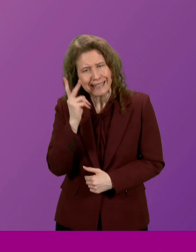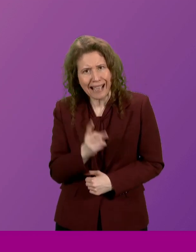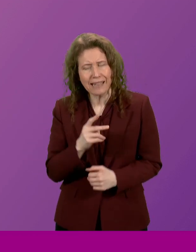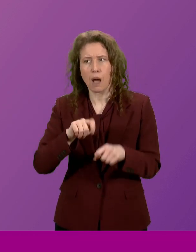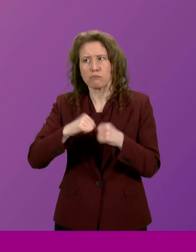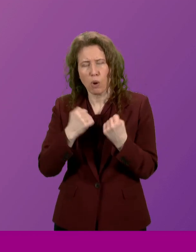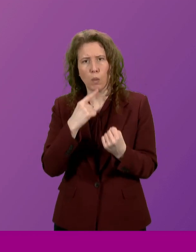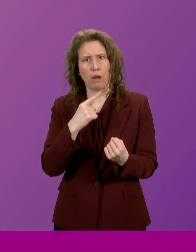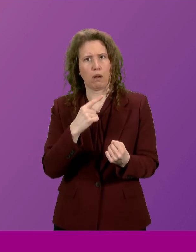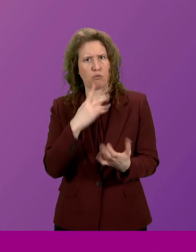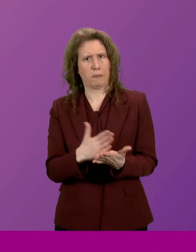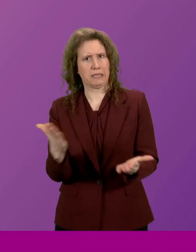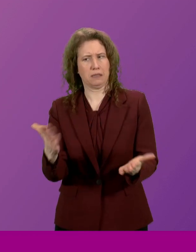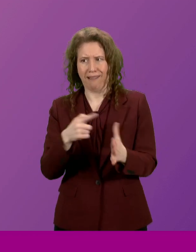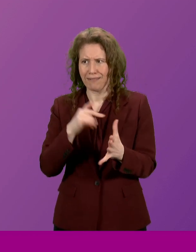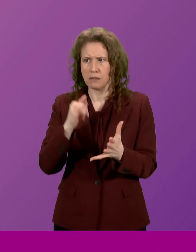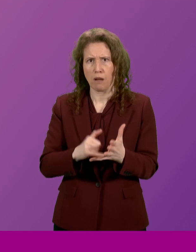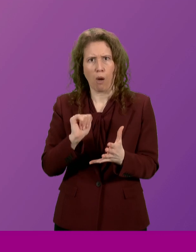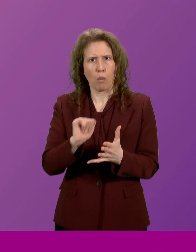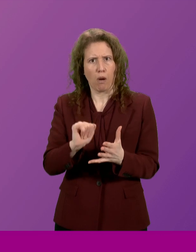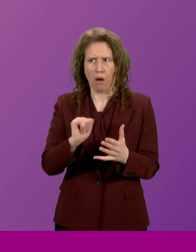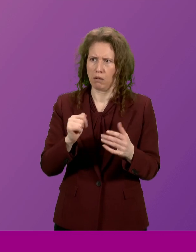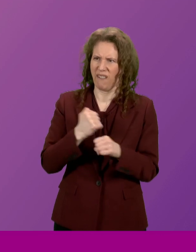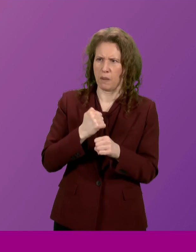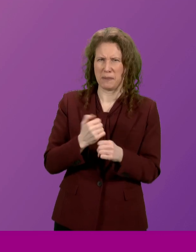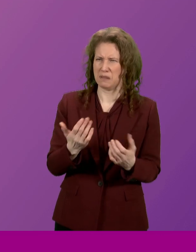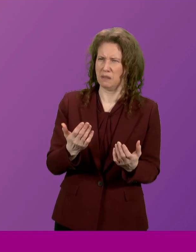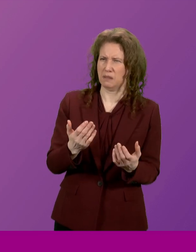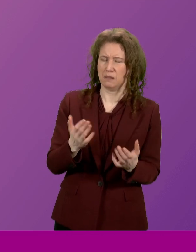promise from Anas Sarwar’s Westminster bosses? Will the First Minister join me in calling on